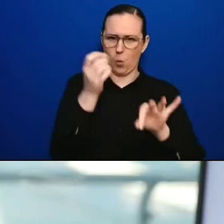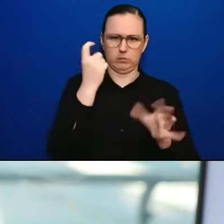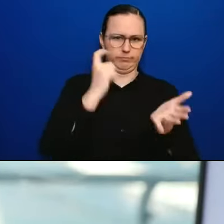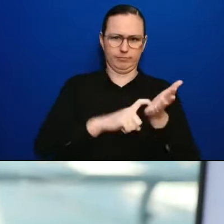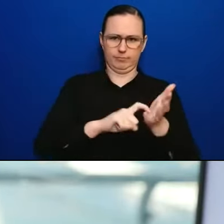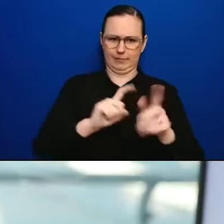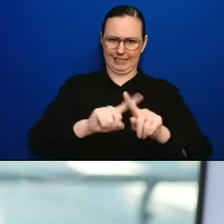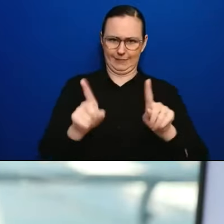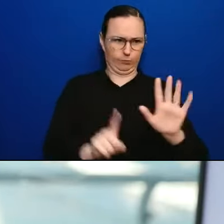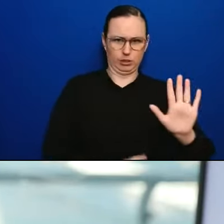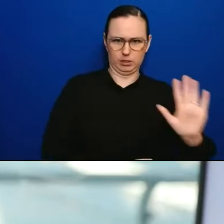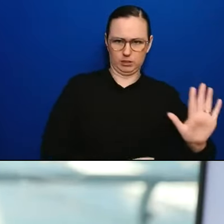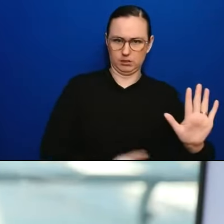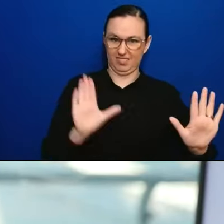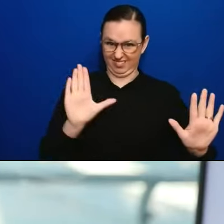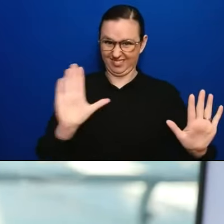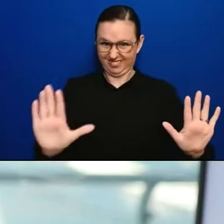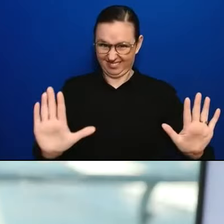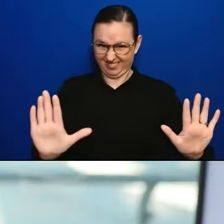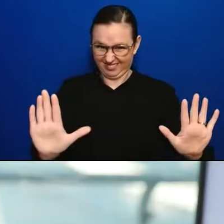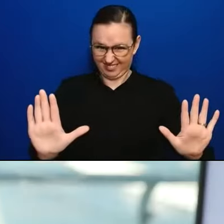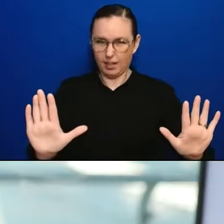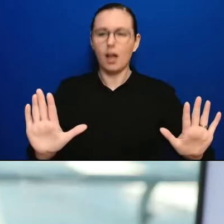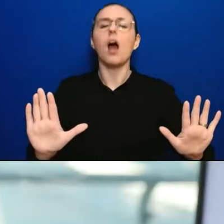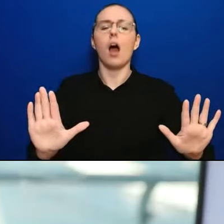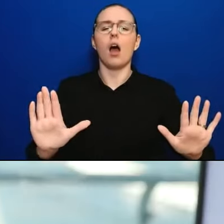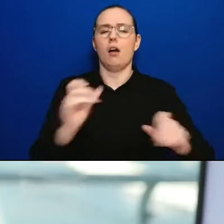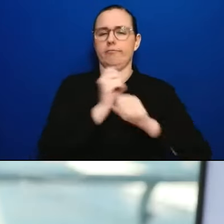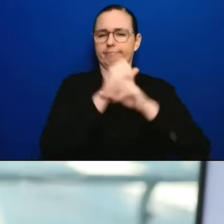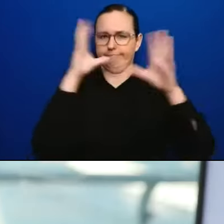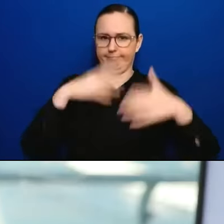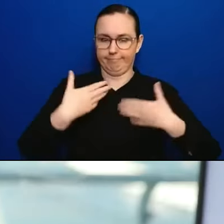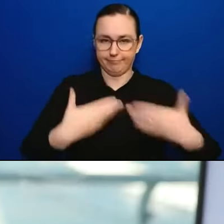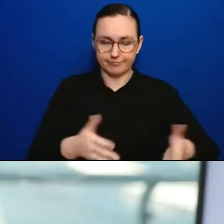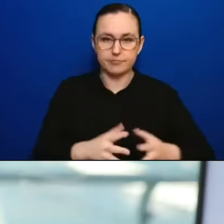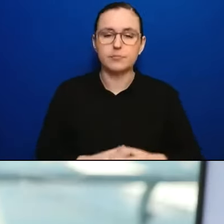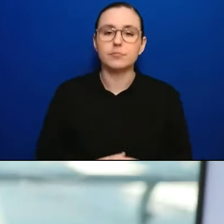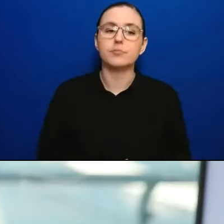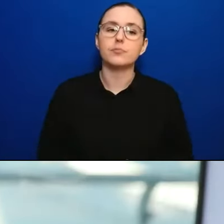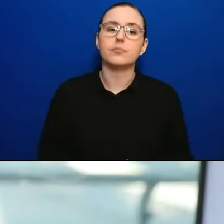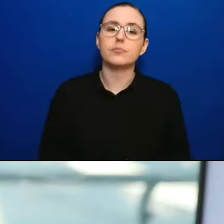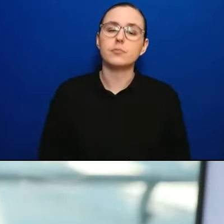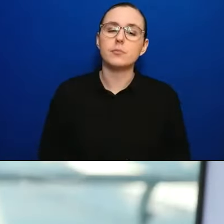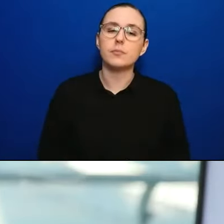lab test. And we need to understand those two populations to help us